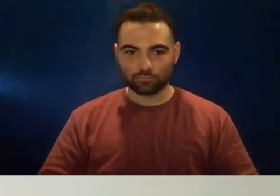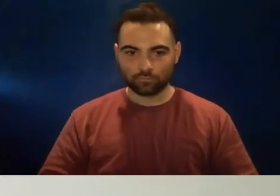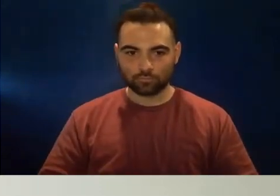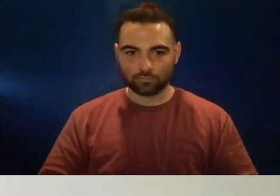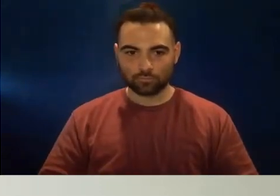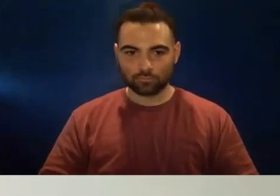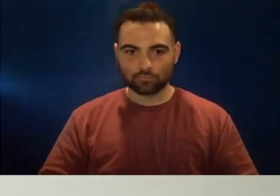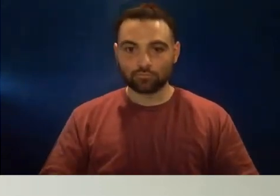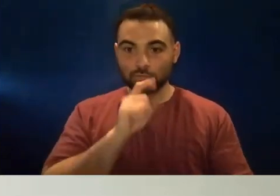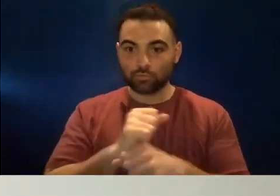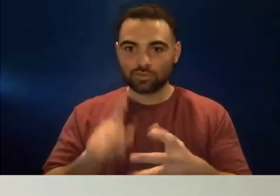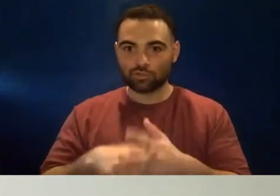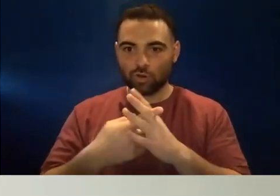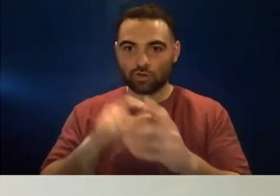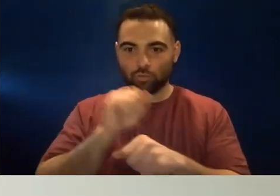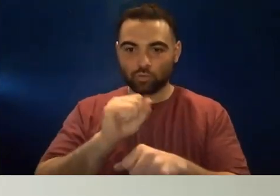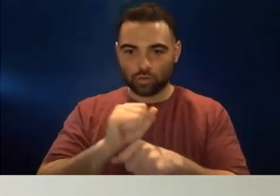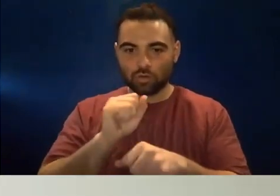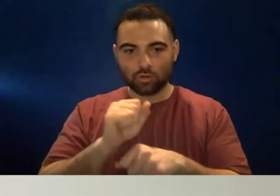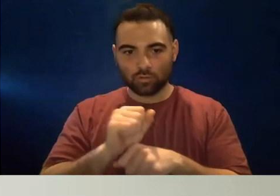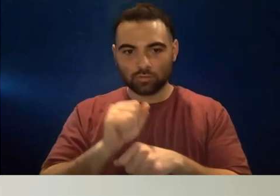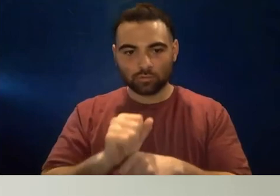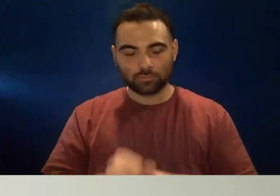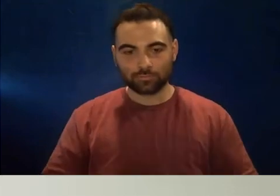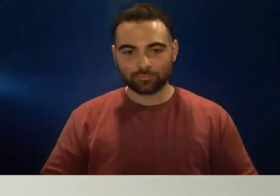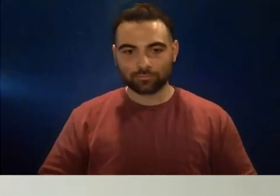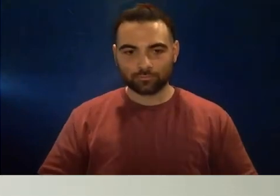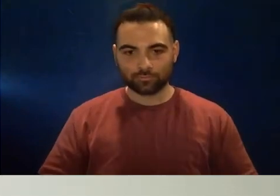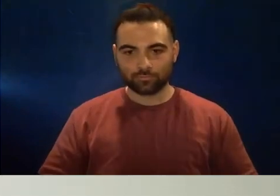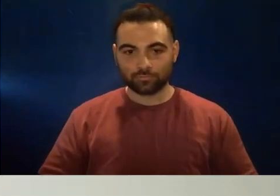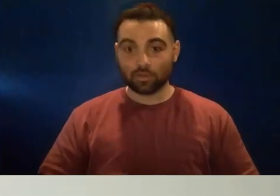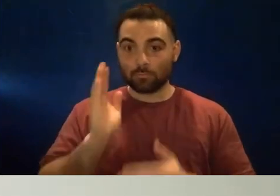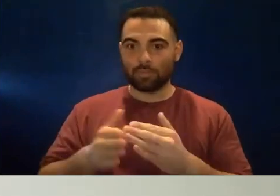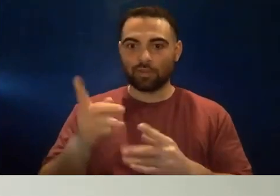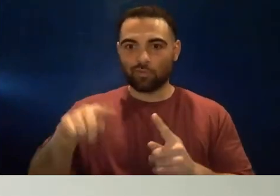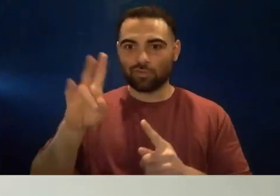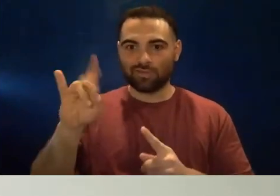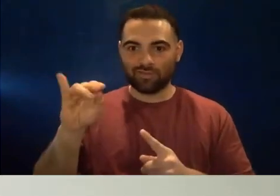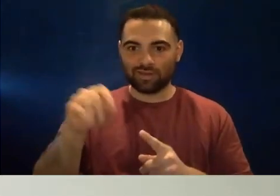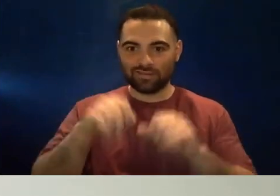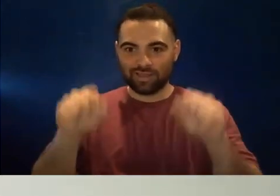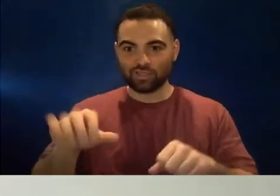on the number of stations, if they're gonna complete those 70 stations in five years, because that means they have to really finish